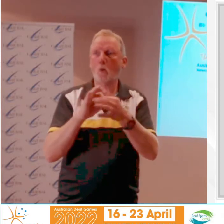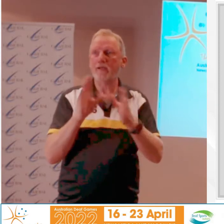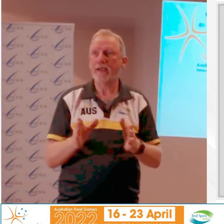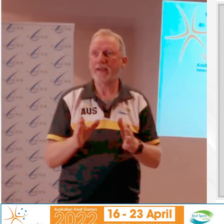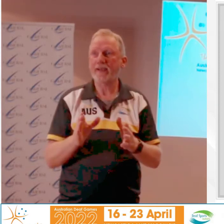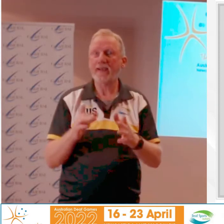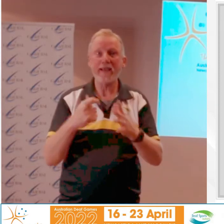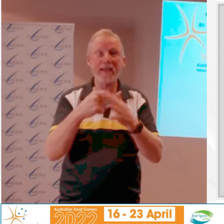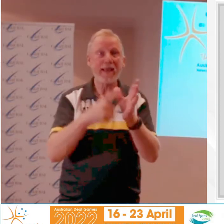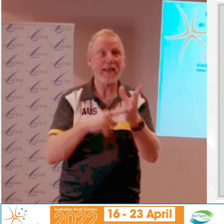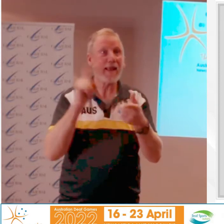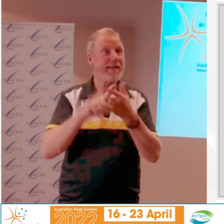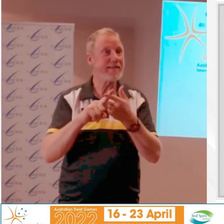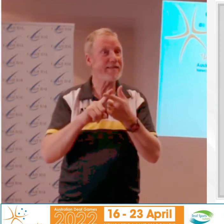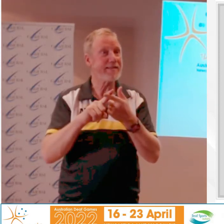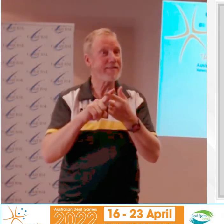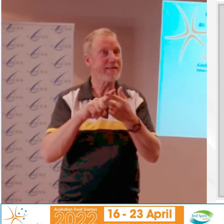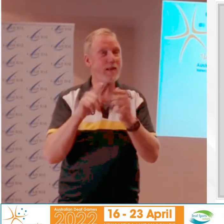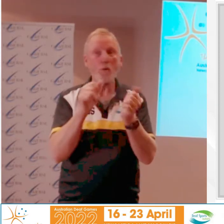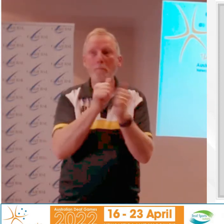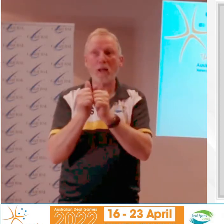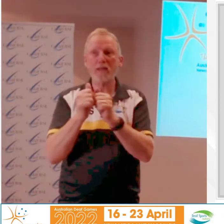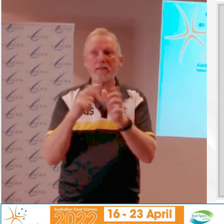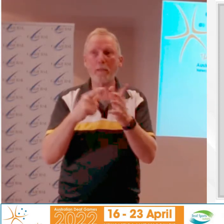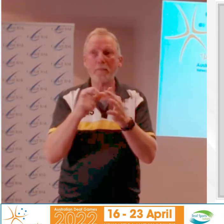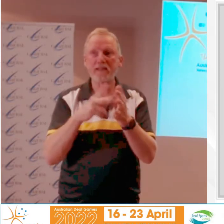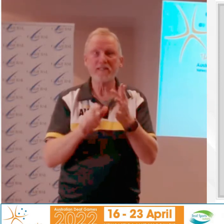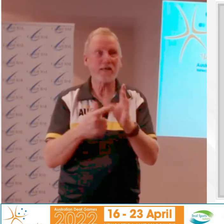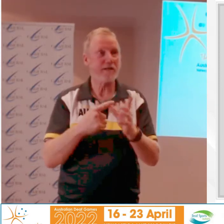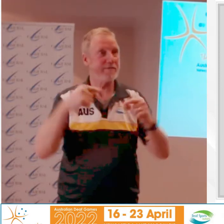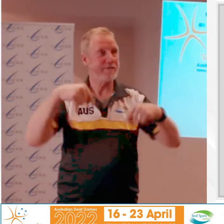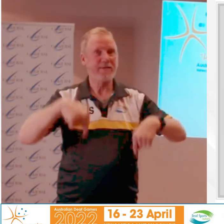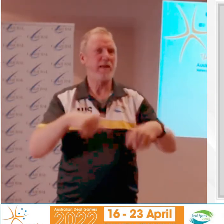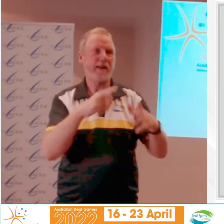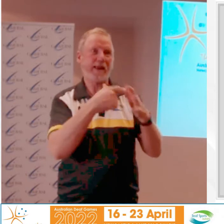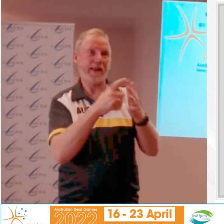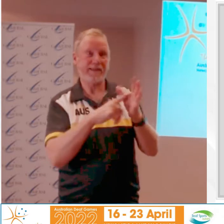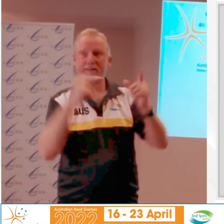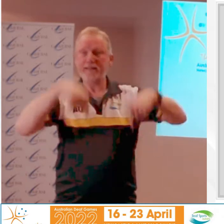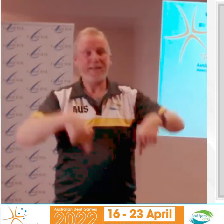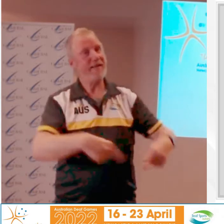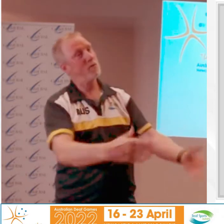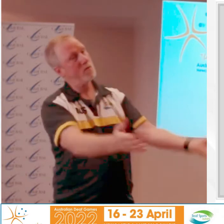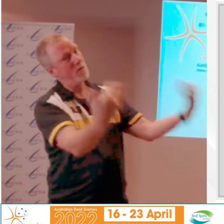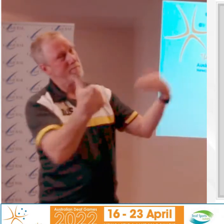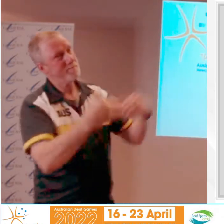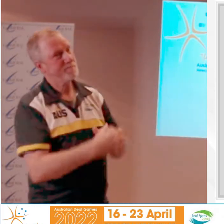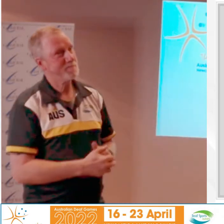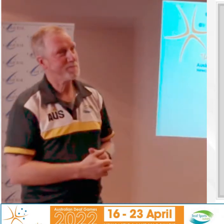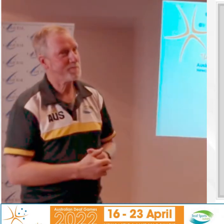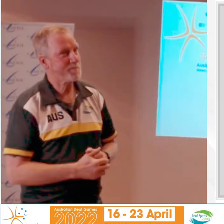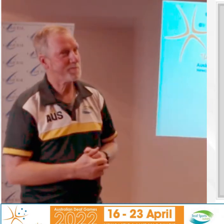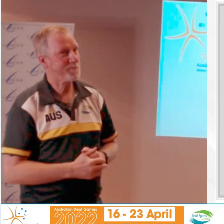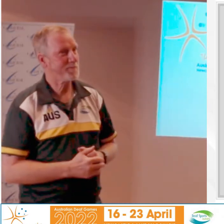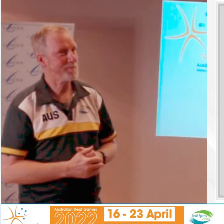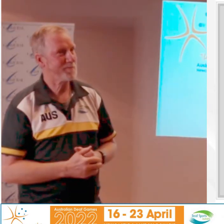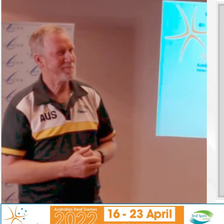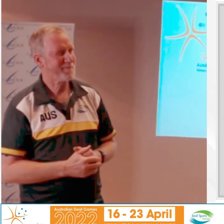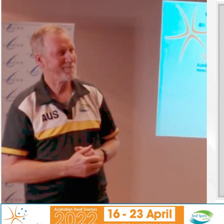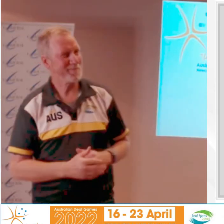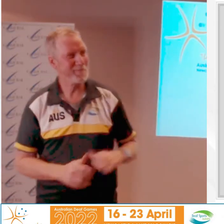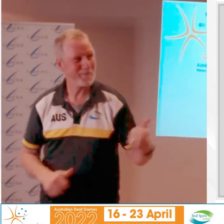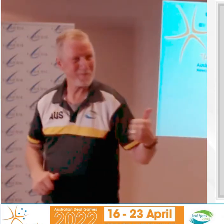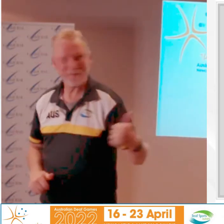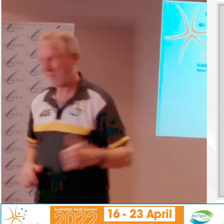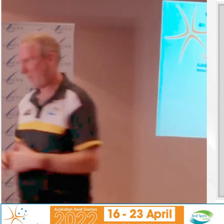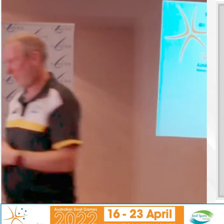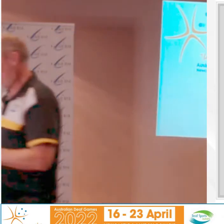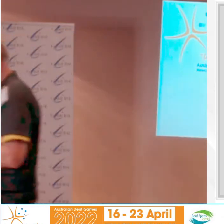which is Kate and Apenisa so come up